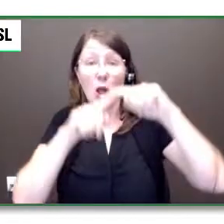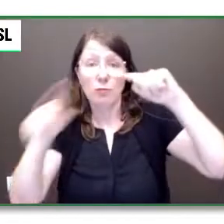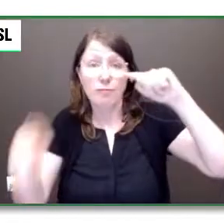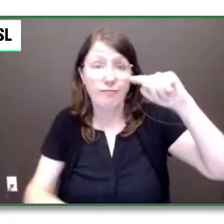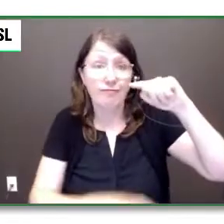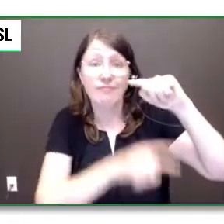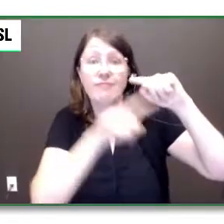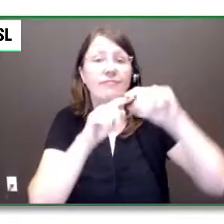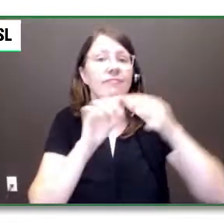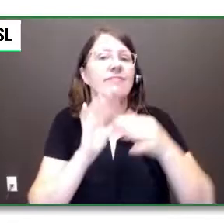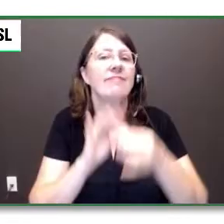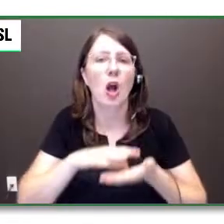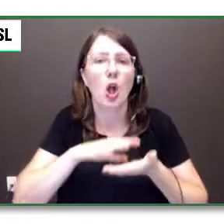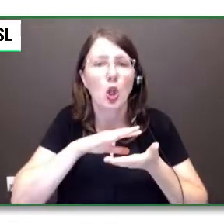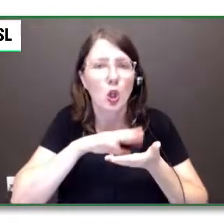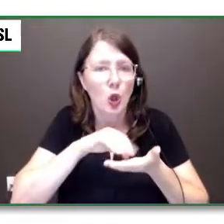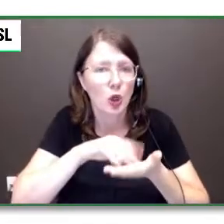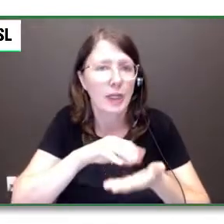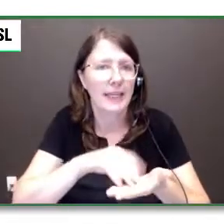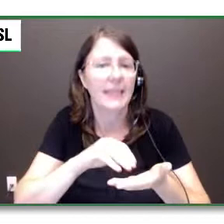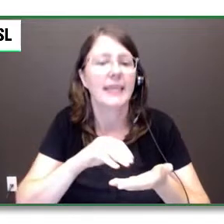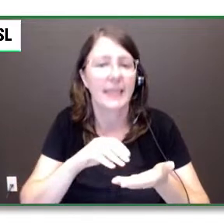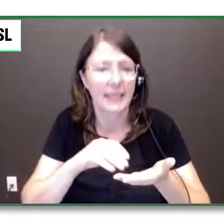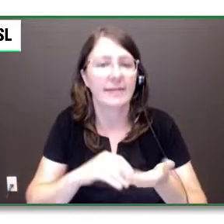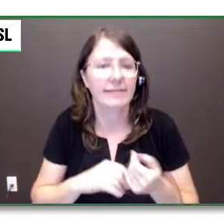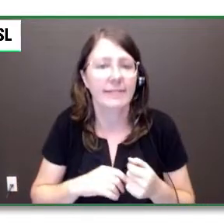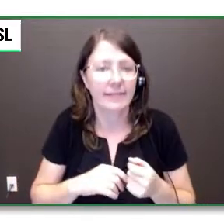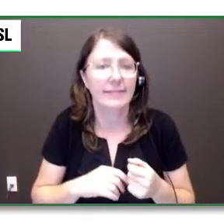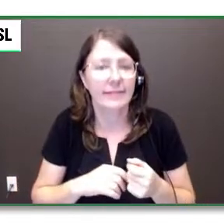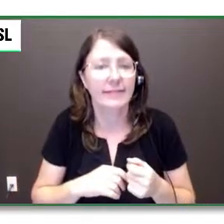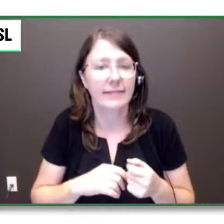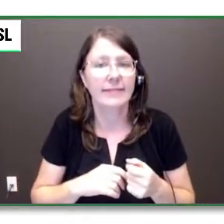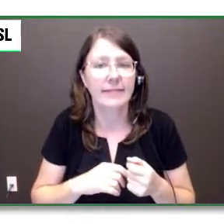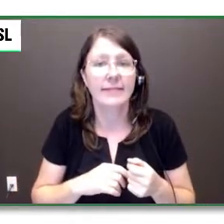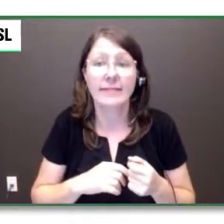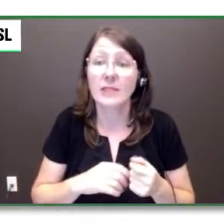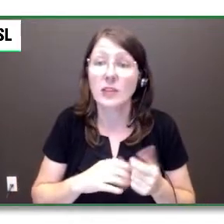interaction that we have um the organizations have with the